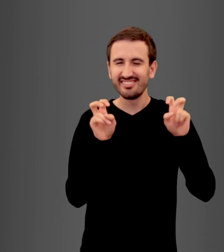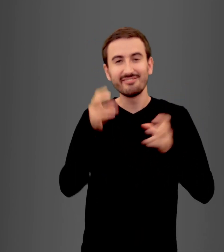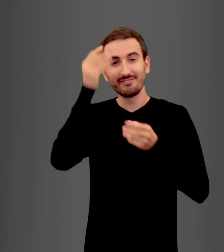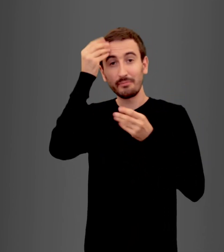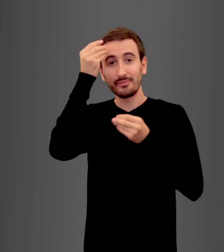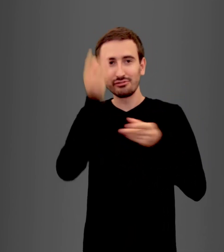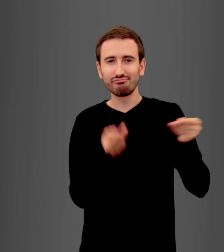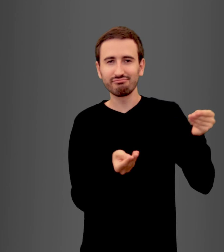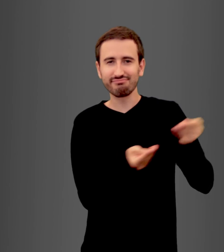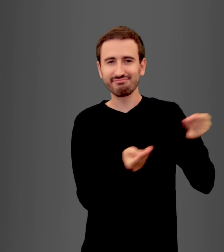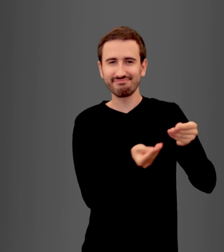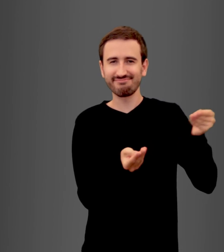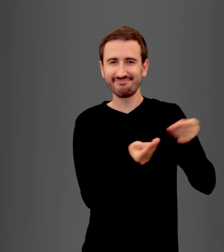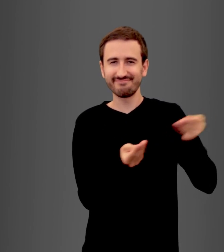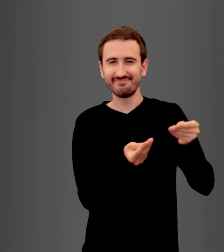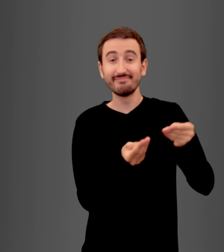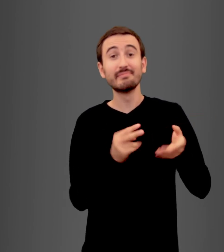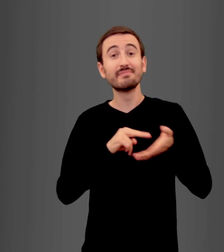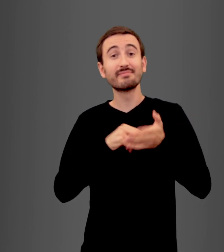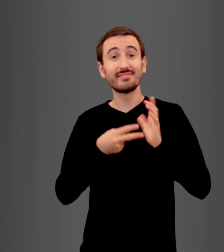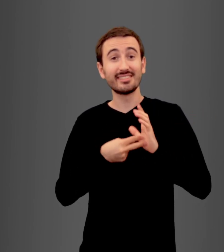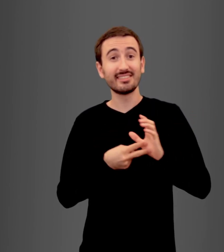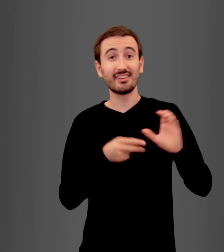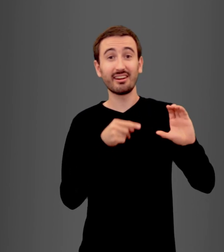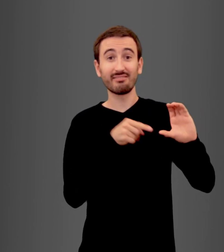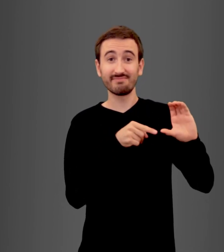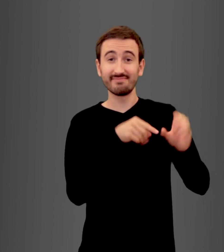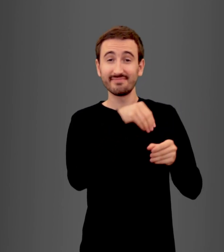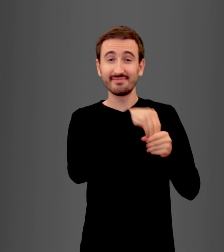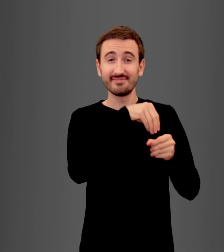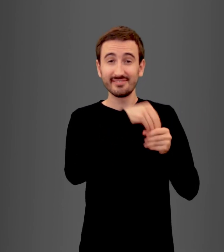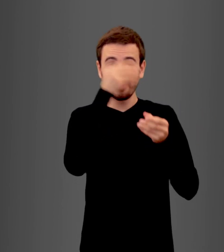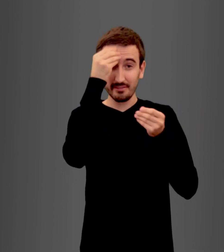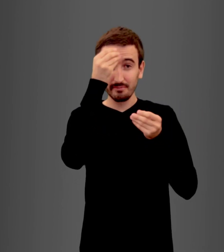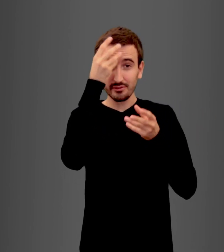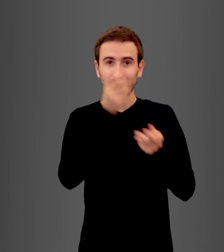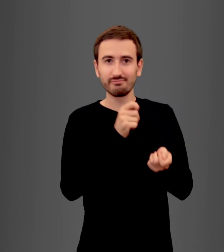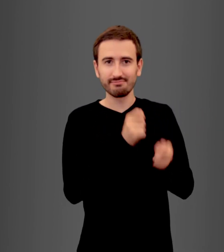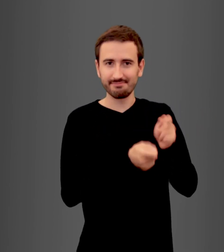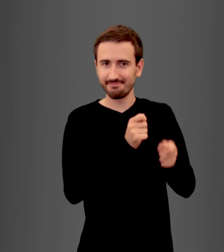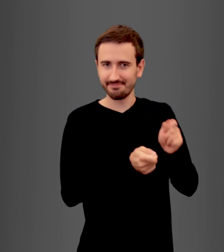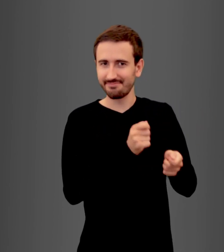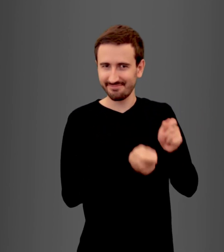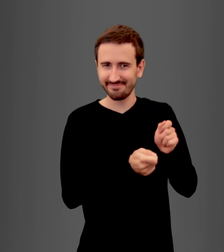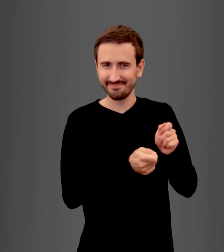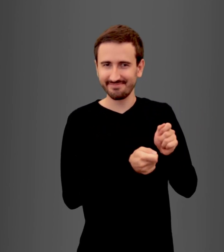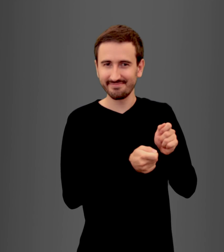with the information in each affecting the other. This means the information within our nitrogen-vacancy center may be changed.